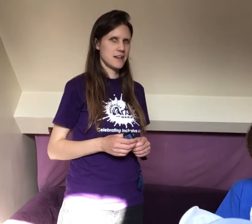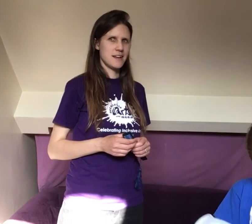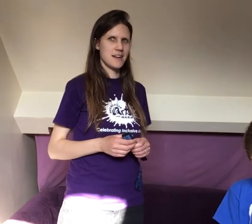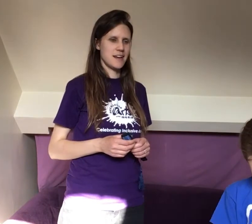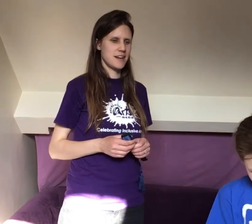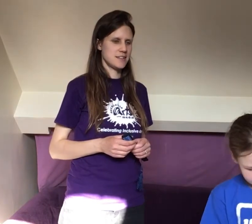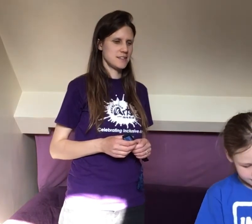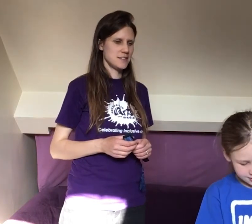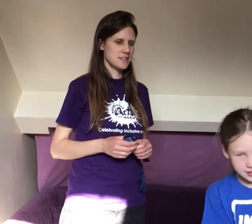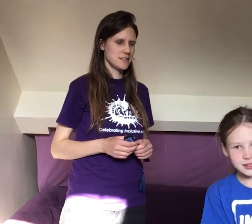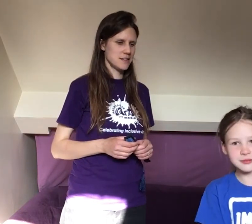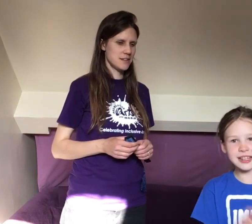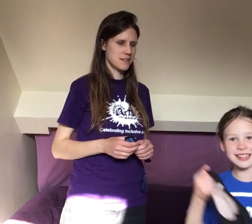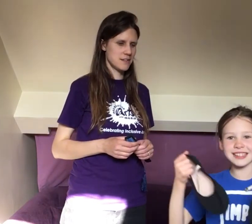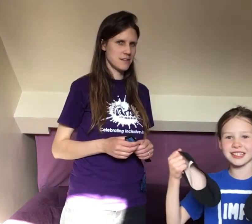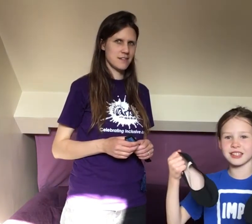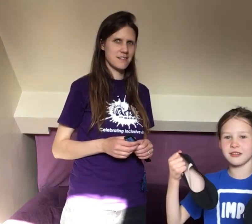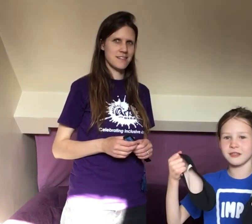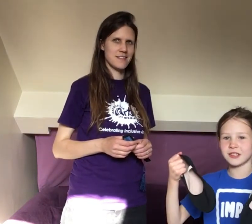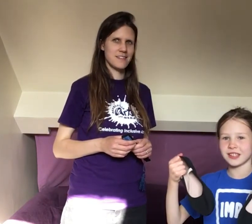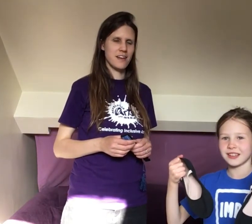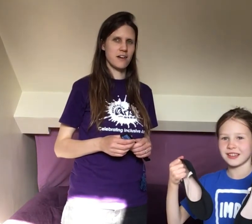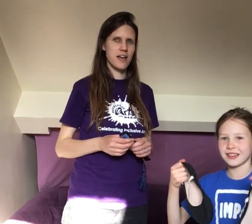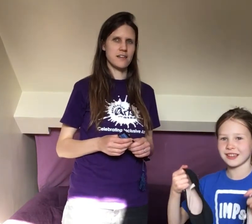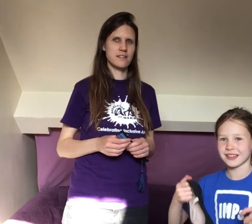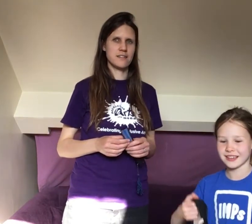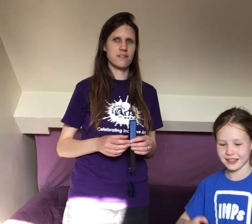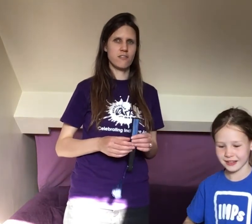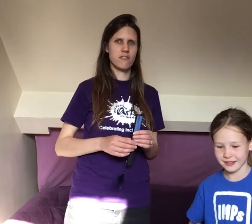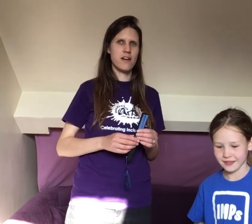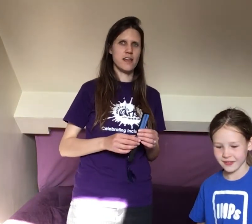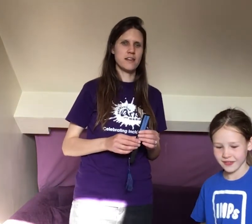And some dancing shoes. OK. Great.